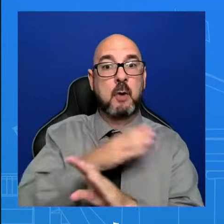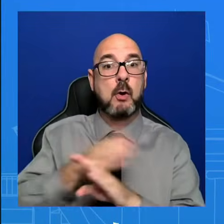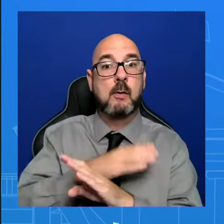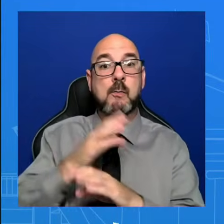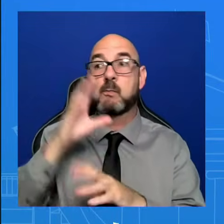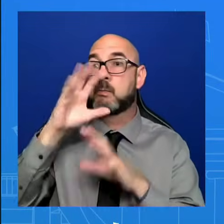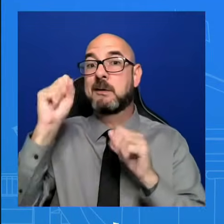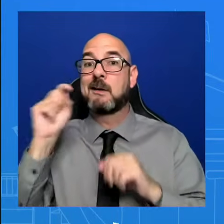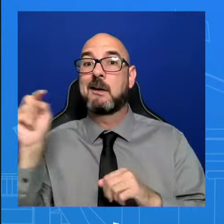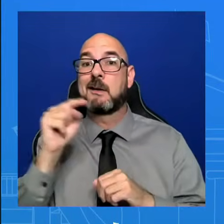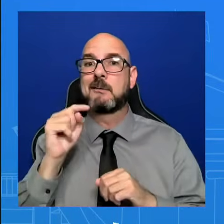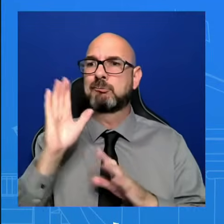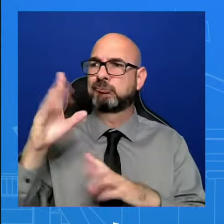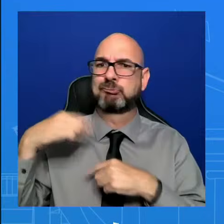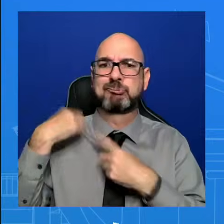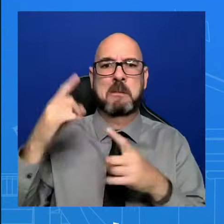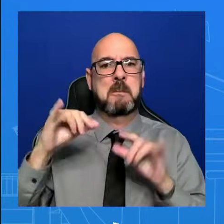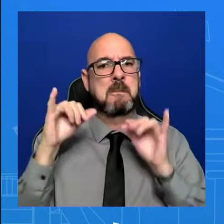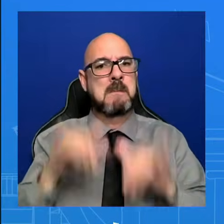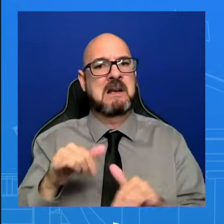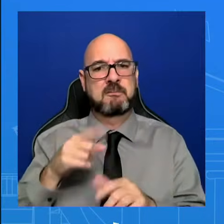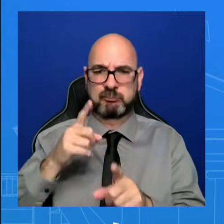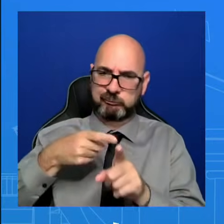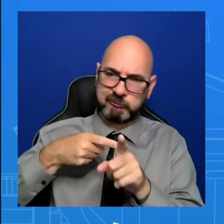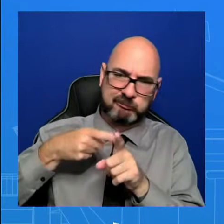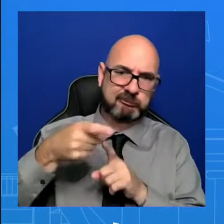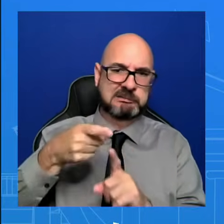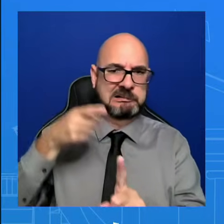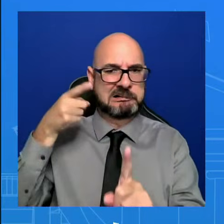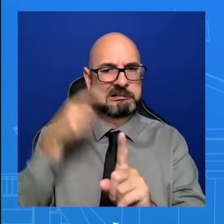We have to call that out. I can't speak to polling.